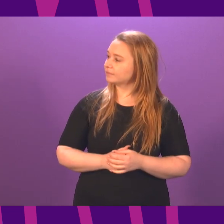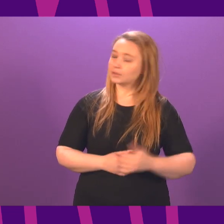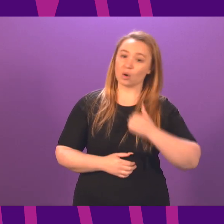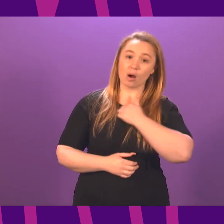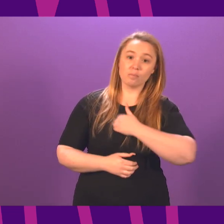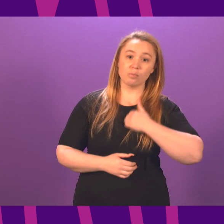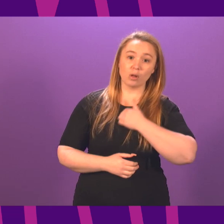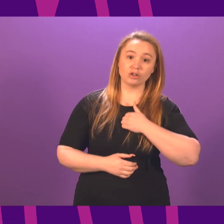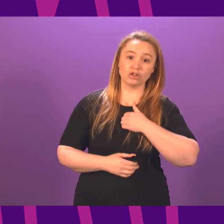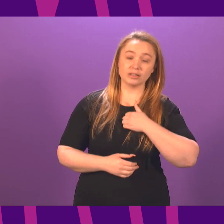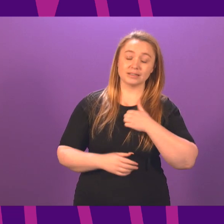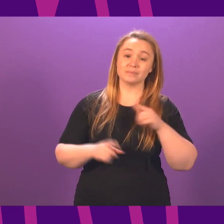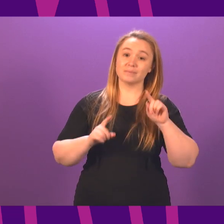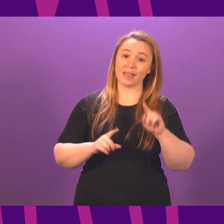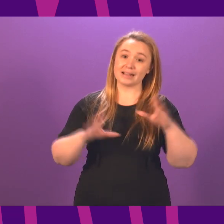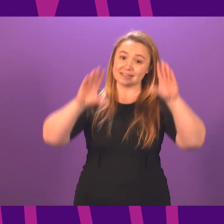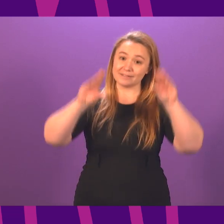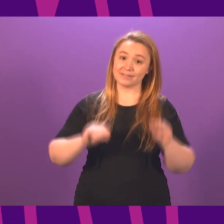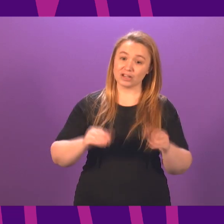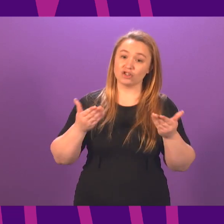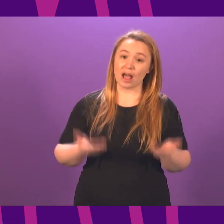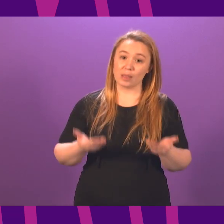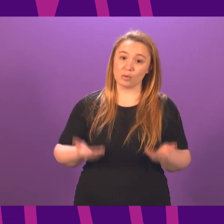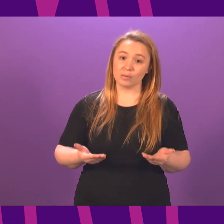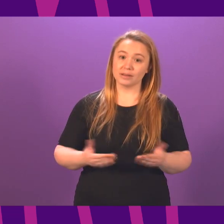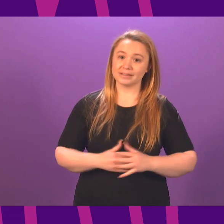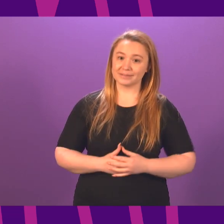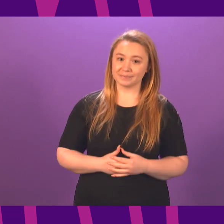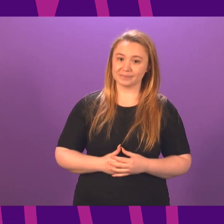members I could not call, but that brings us to the end of First Minister’s question time.